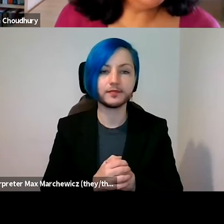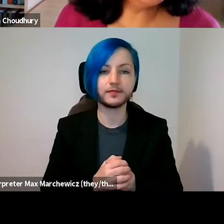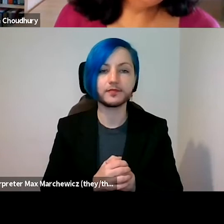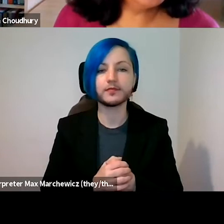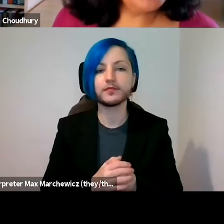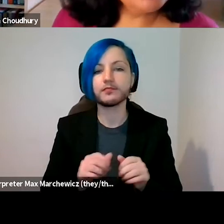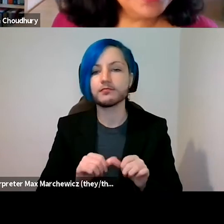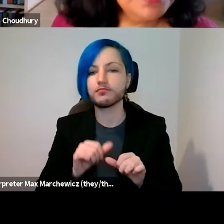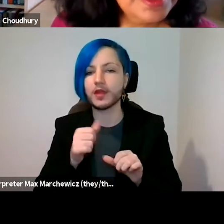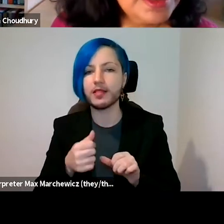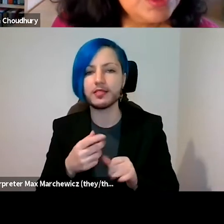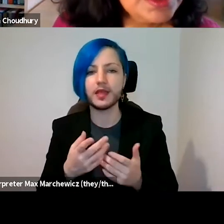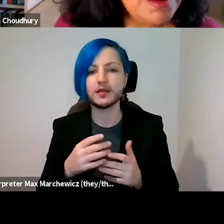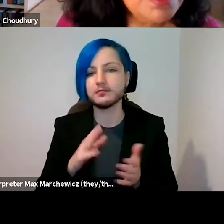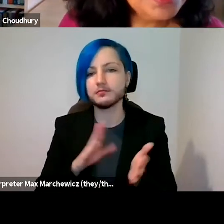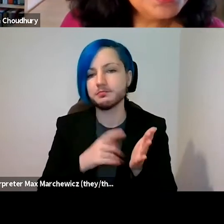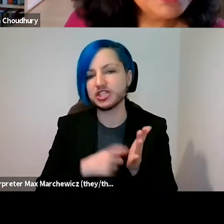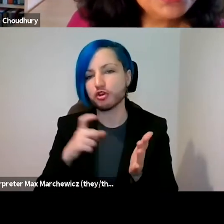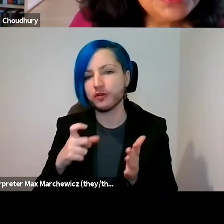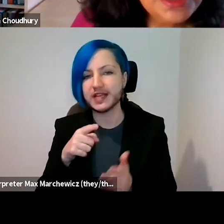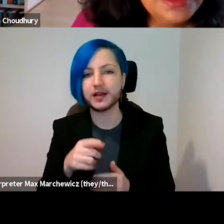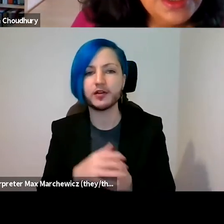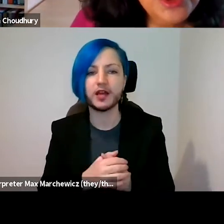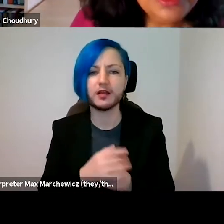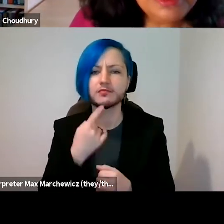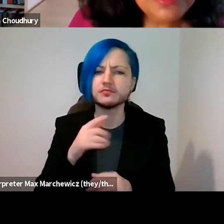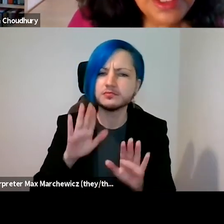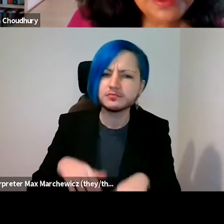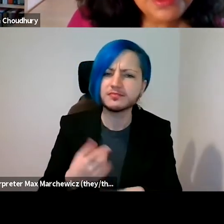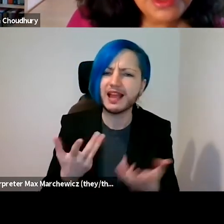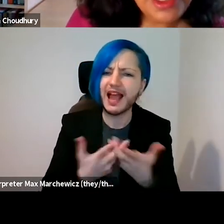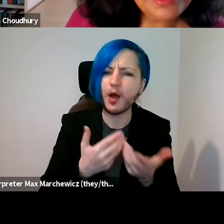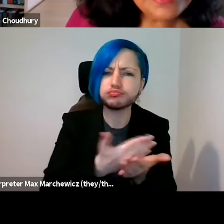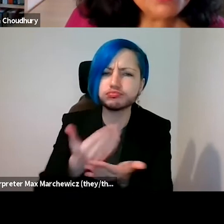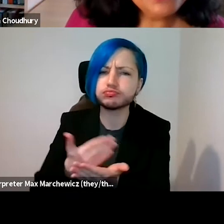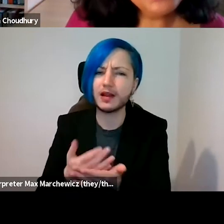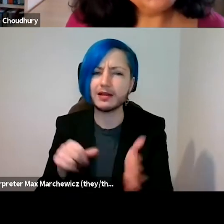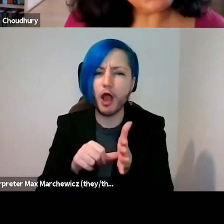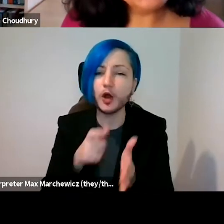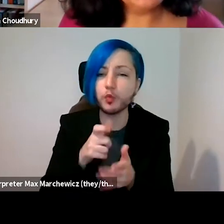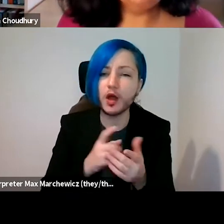"How could you, Mr. Croftangry, collect all these hard words about India? You were never there." And that is absolutely true, actually,